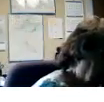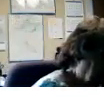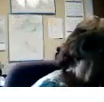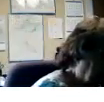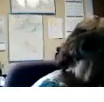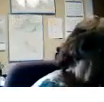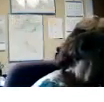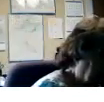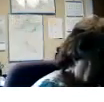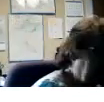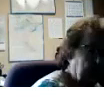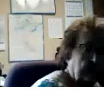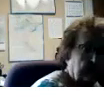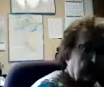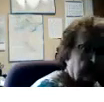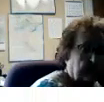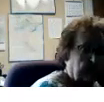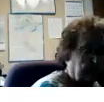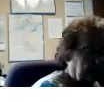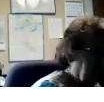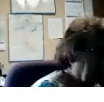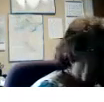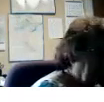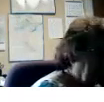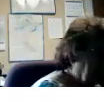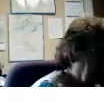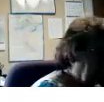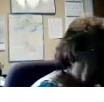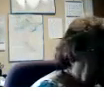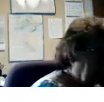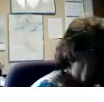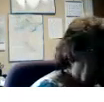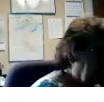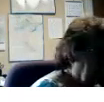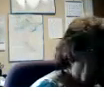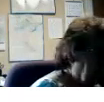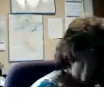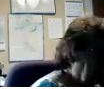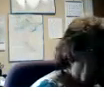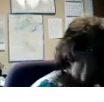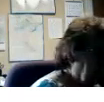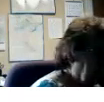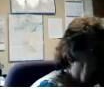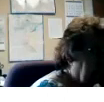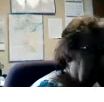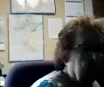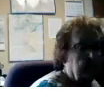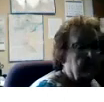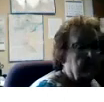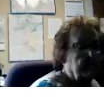Textbook background studies and those requirements already referenced 245 D. Minnesota Rules 9544. That's a around positive supports and